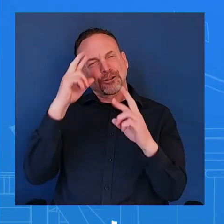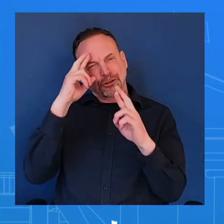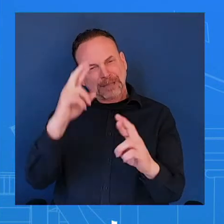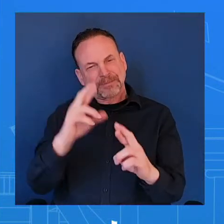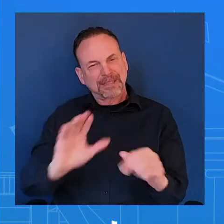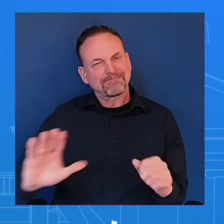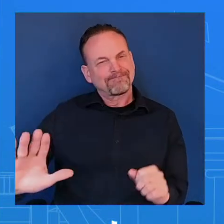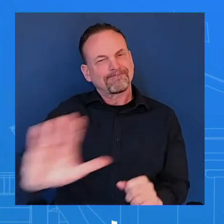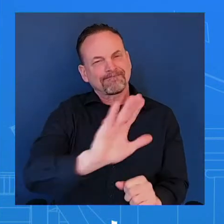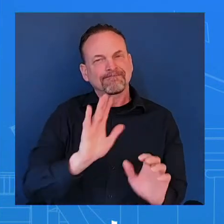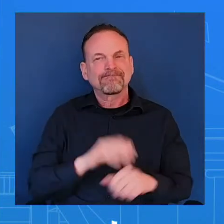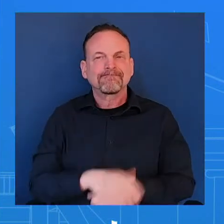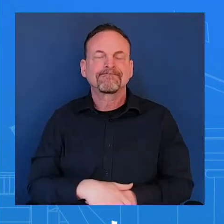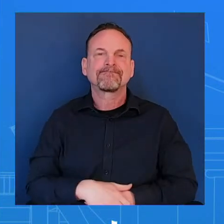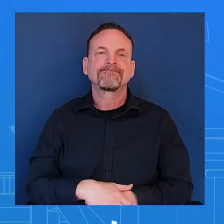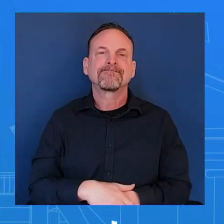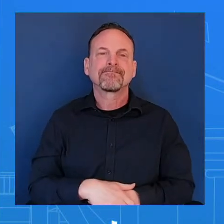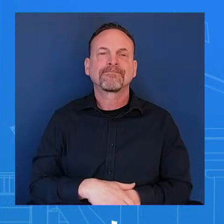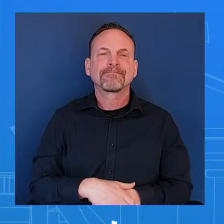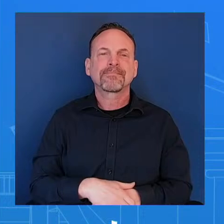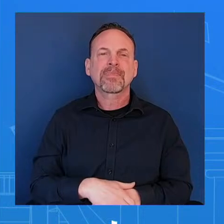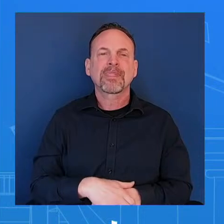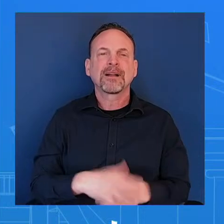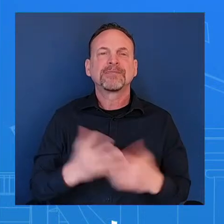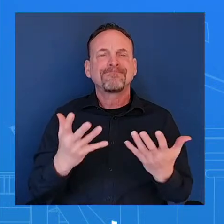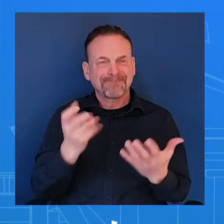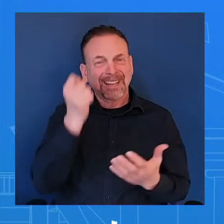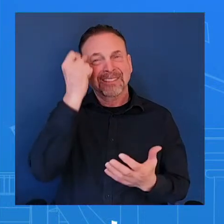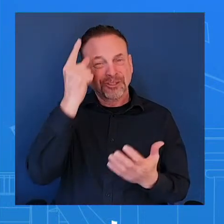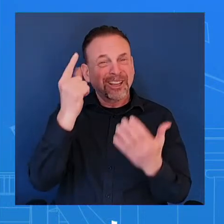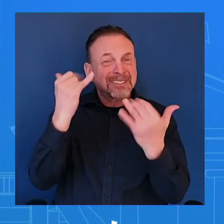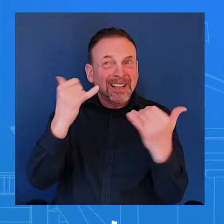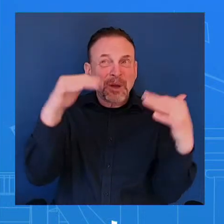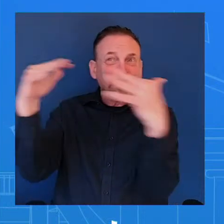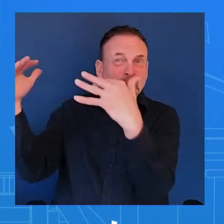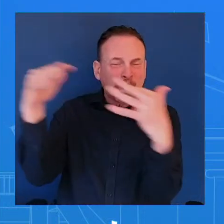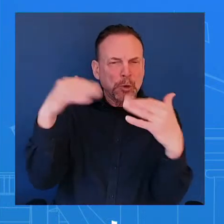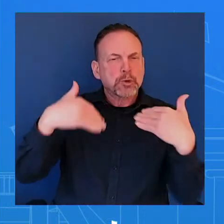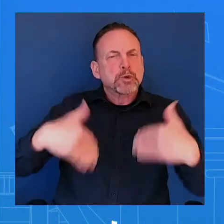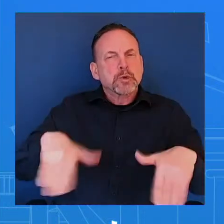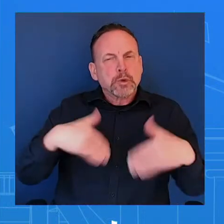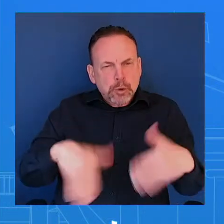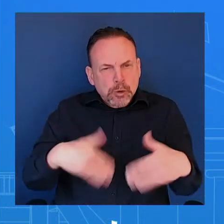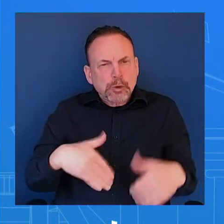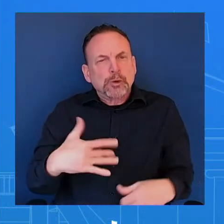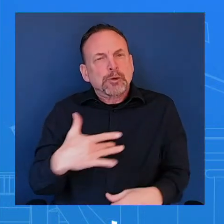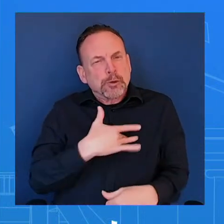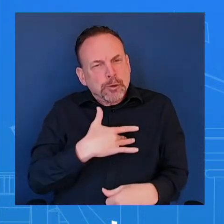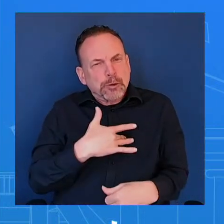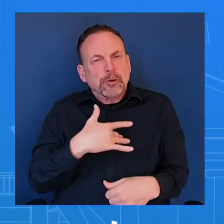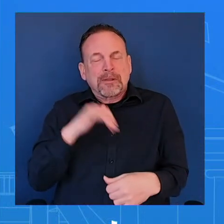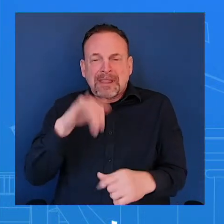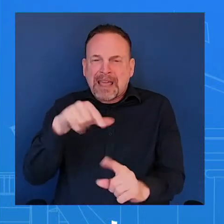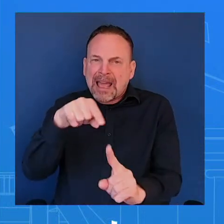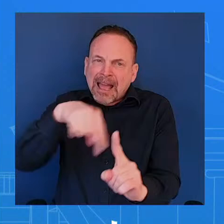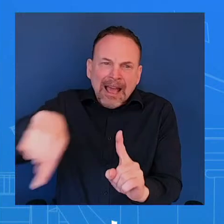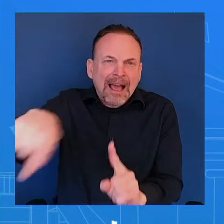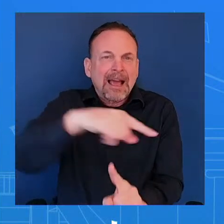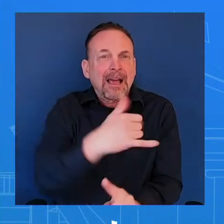We understand that. And we respect that. And so, look, I -- I can't speak to individuals who want to attend,